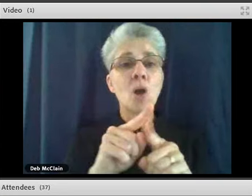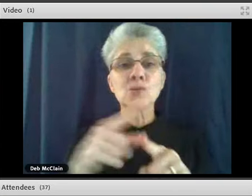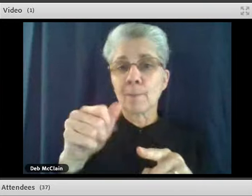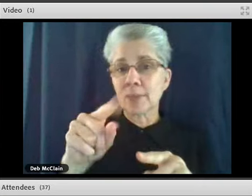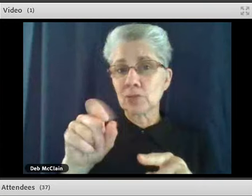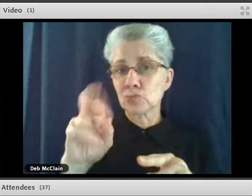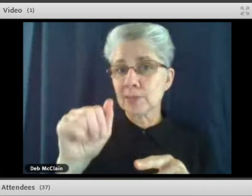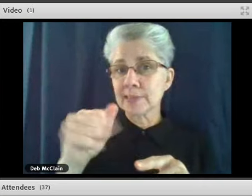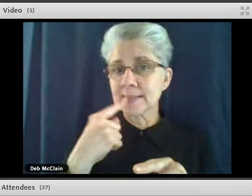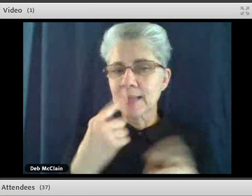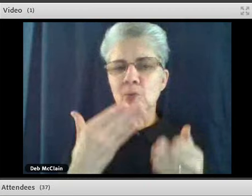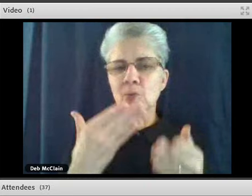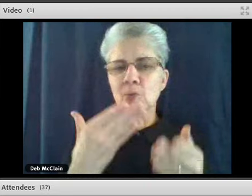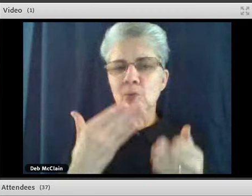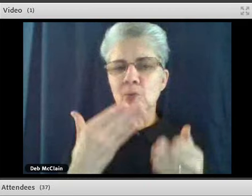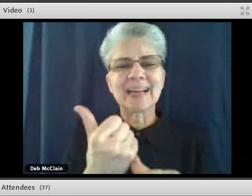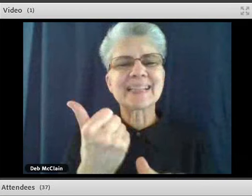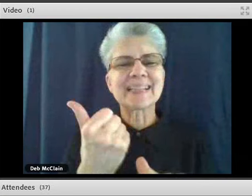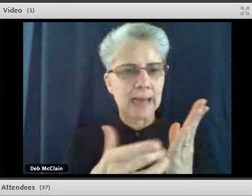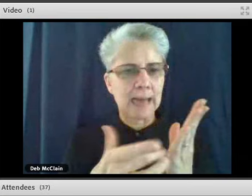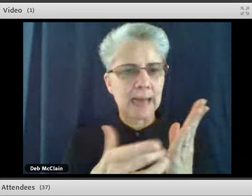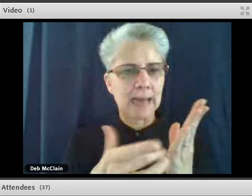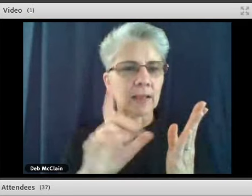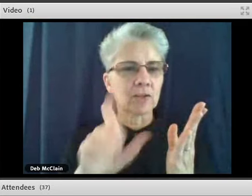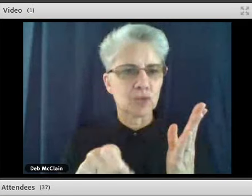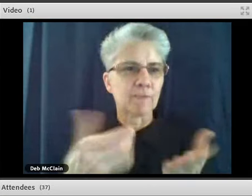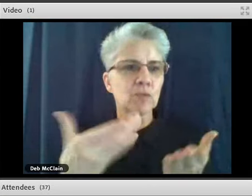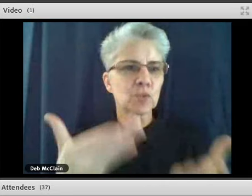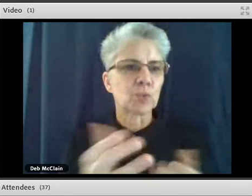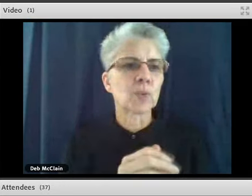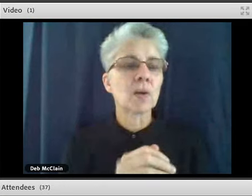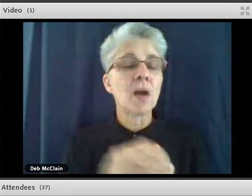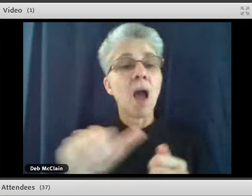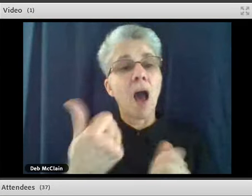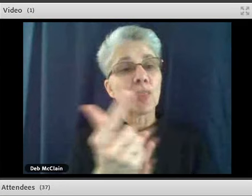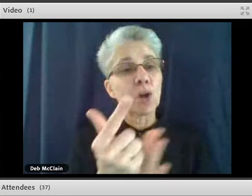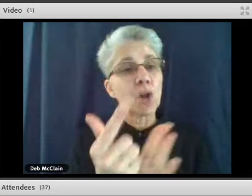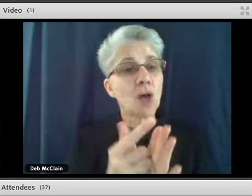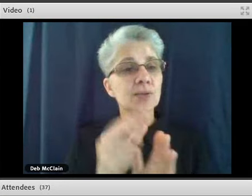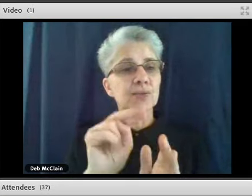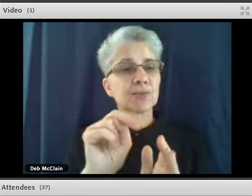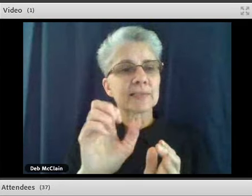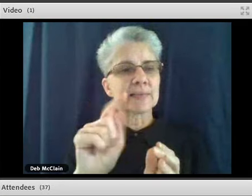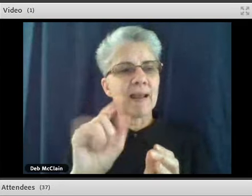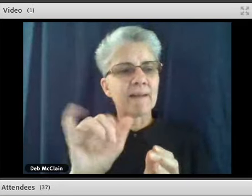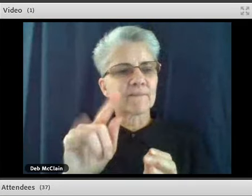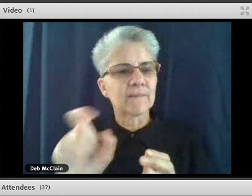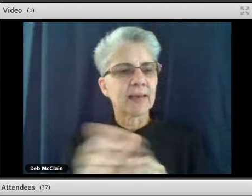And also, like Patricia says, providing assistive technology. So, some of the other lawsuits --